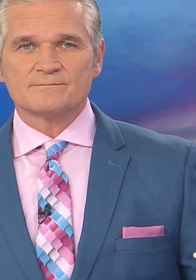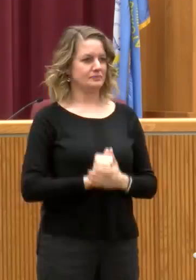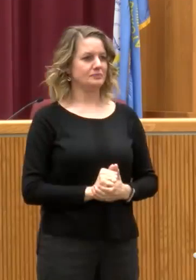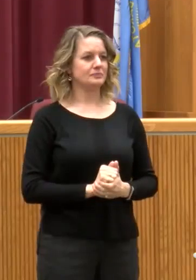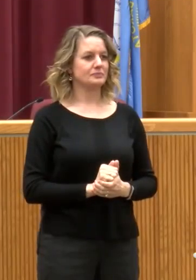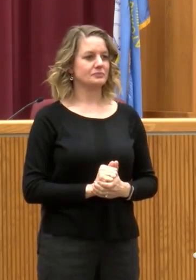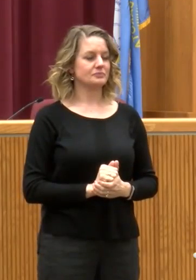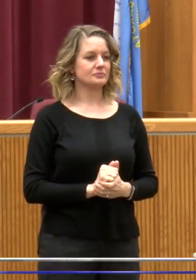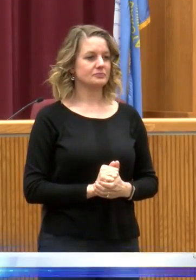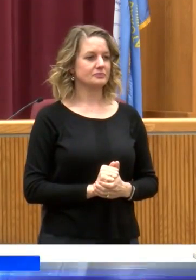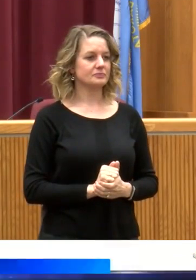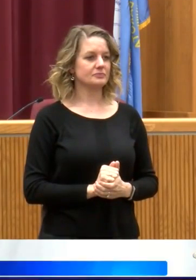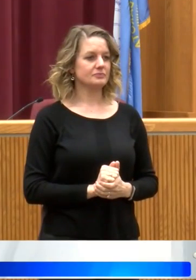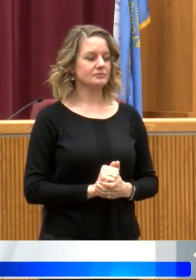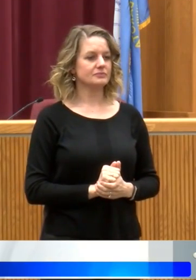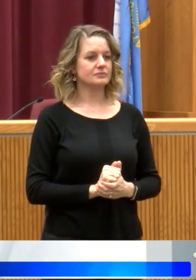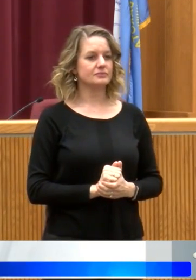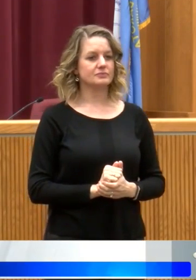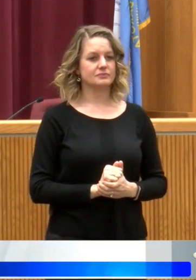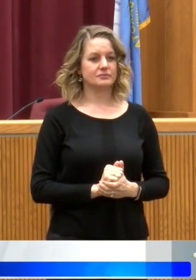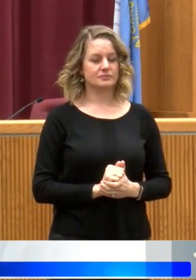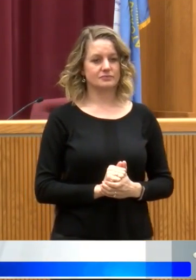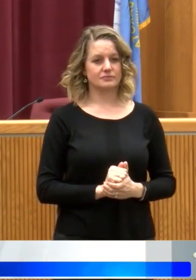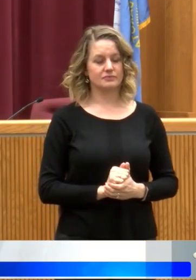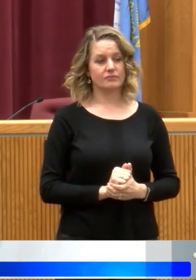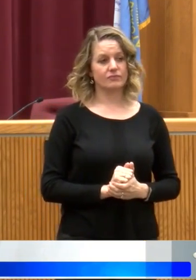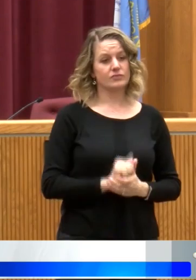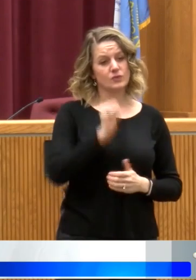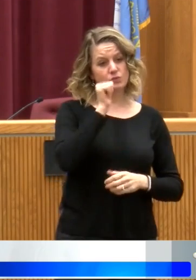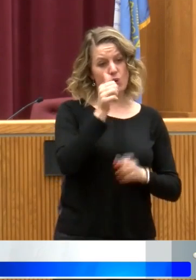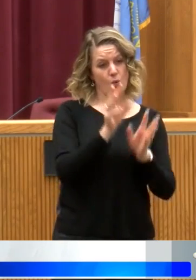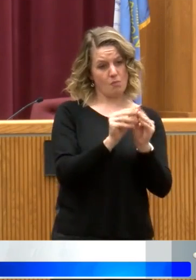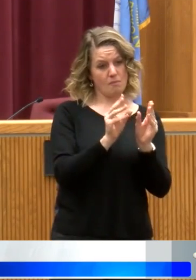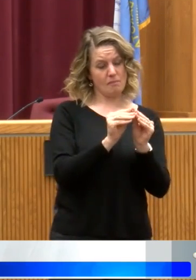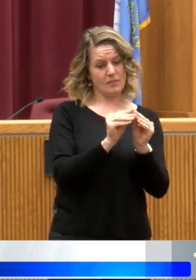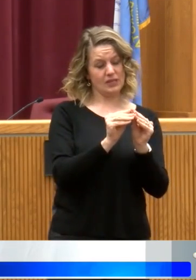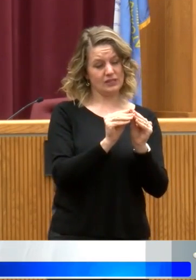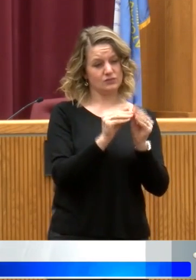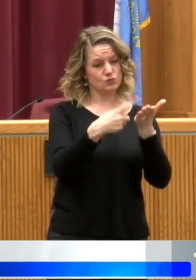RECREATIONAL BUSINESSES. "THERE WILL BE TWO THINGS ON